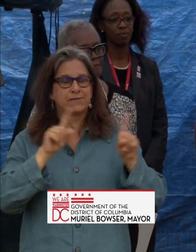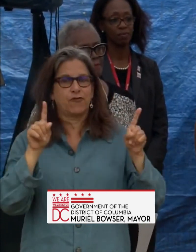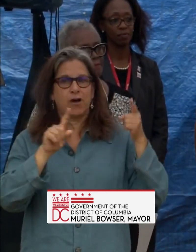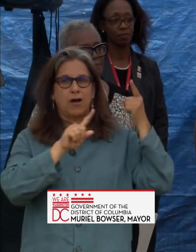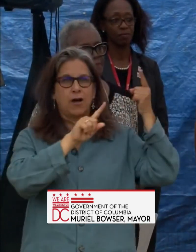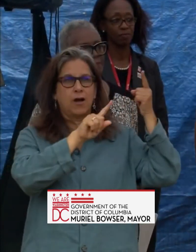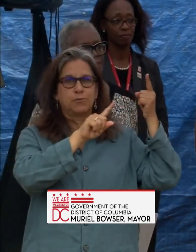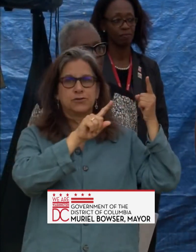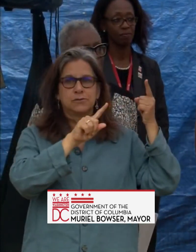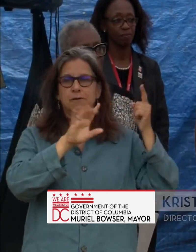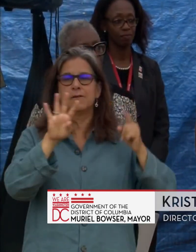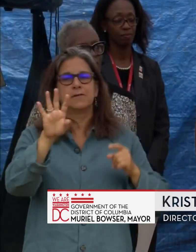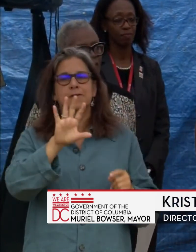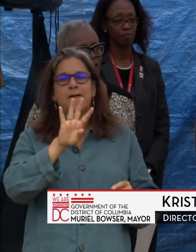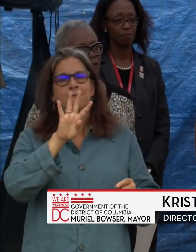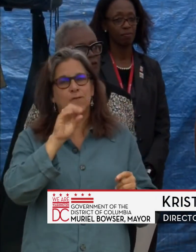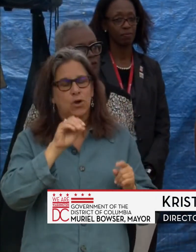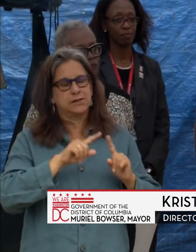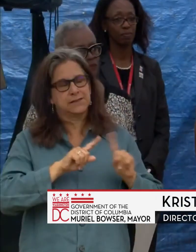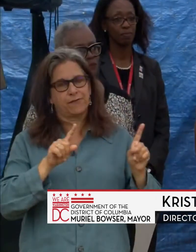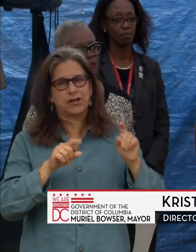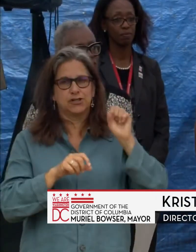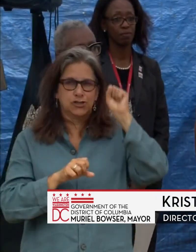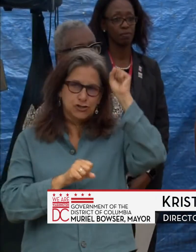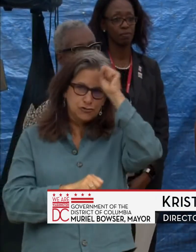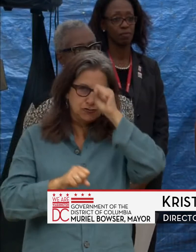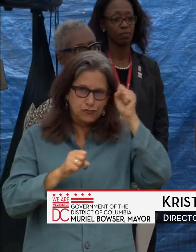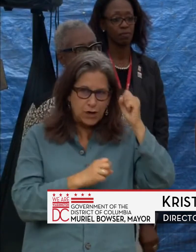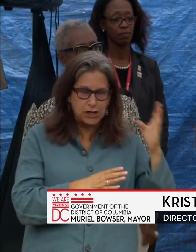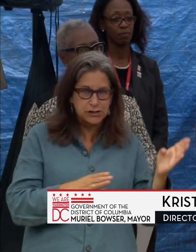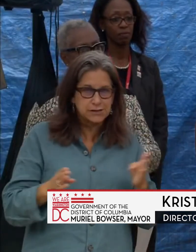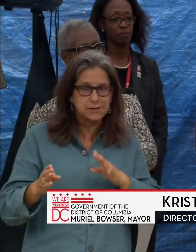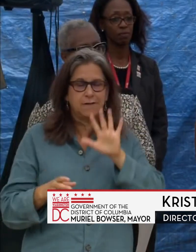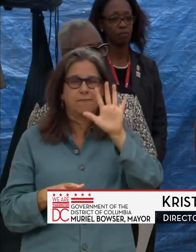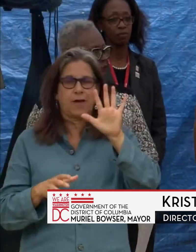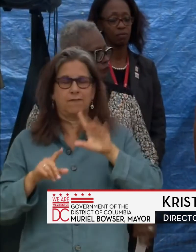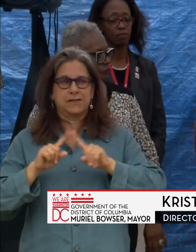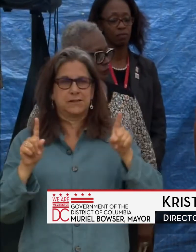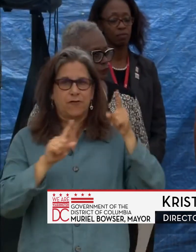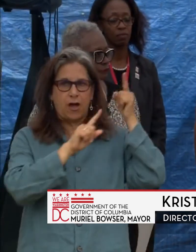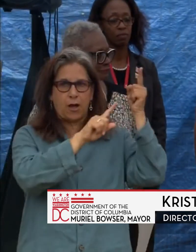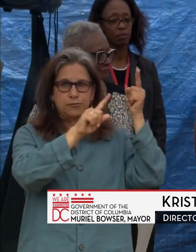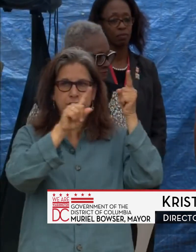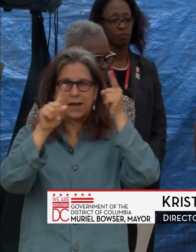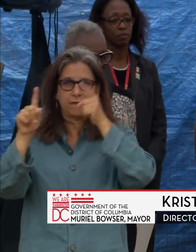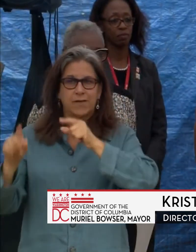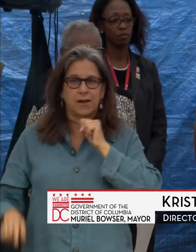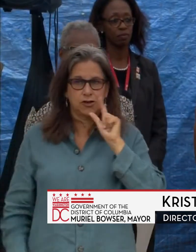ACROSS FIVE DIFFERENT OBJECTIVES. IT'S NOT JUST ABOUT REPLACING OUR SHORT-TERM HOUSING FACILITIES.